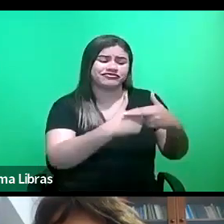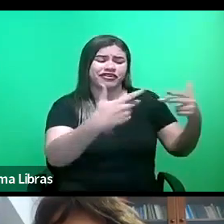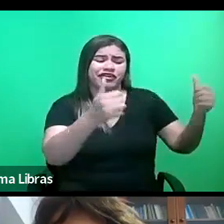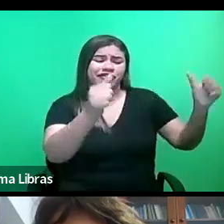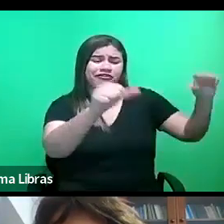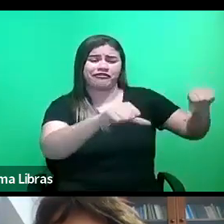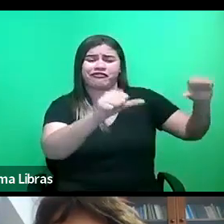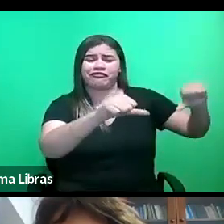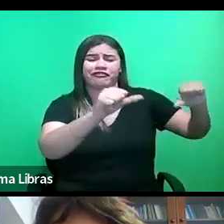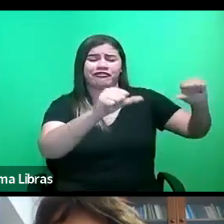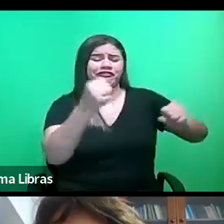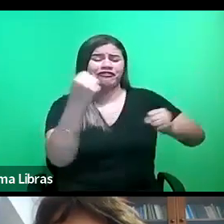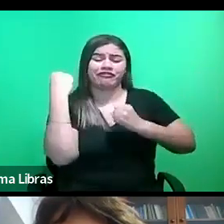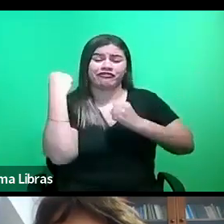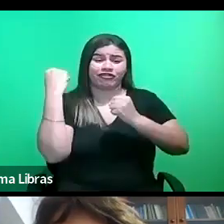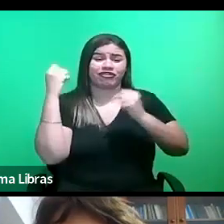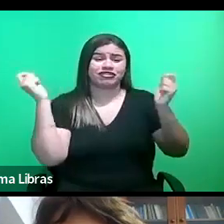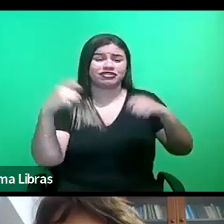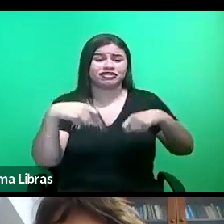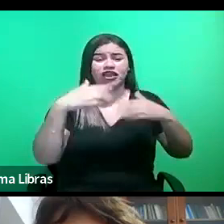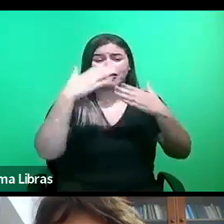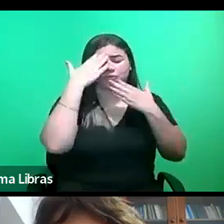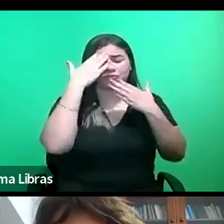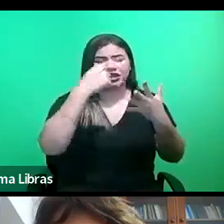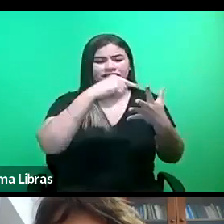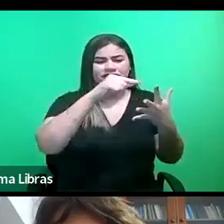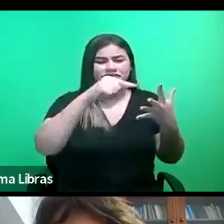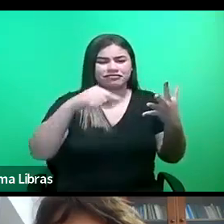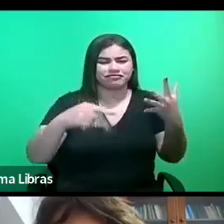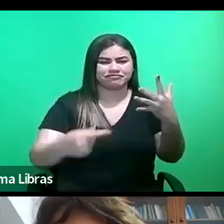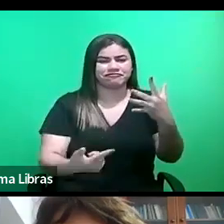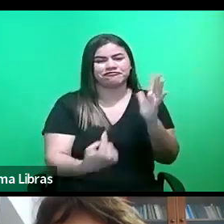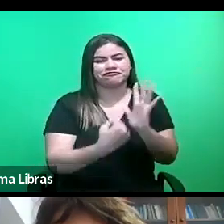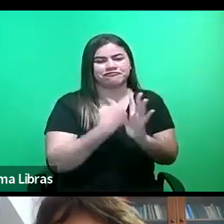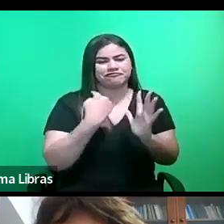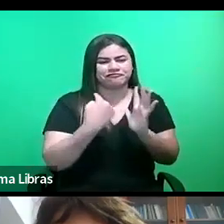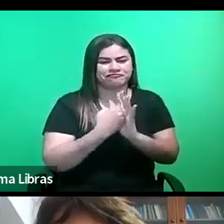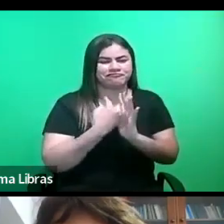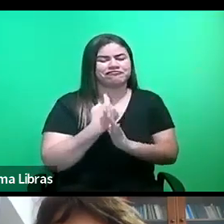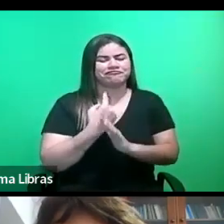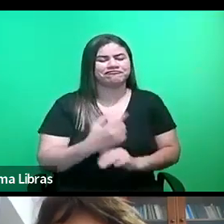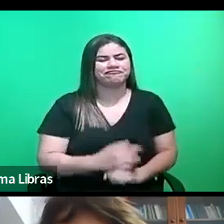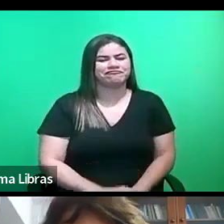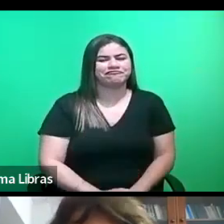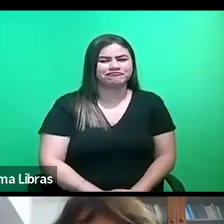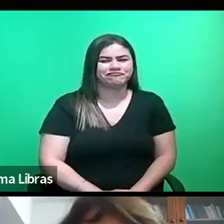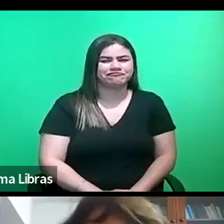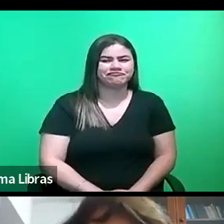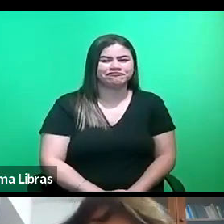So I think. Thank you. Thank you for for those phones